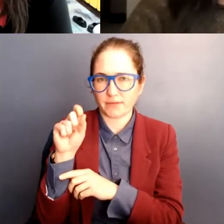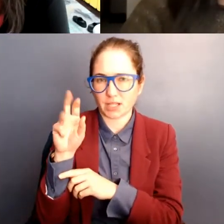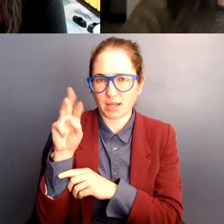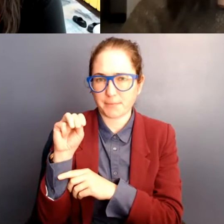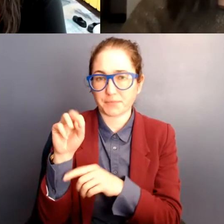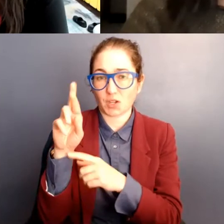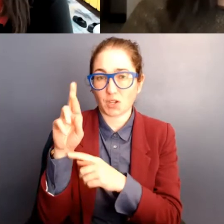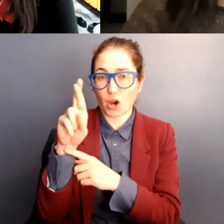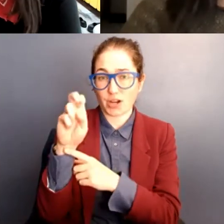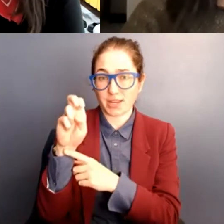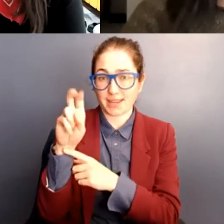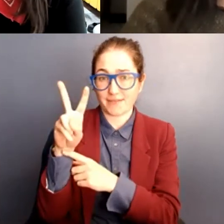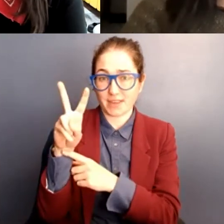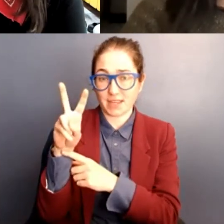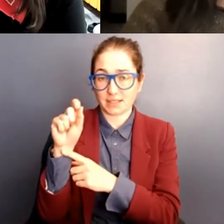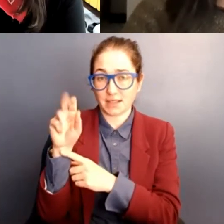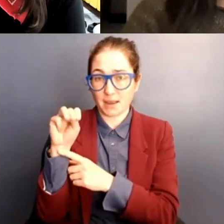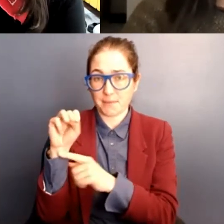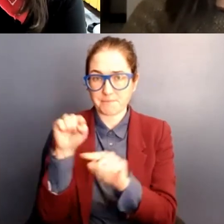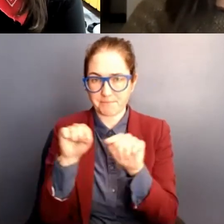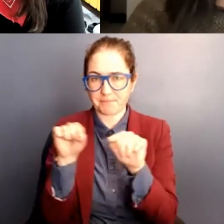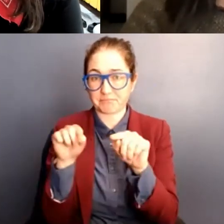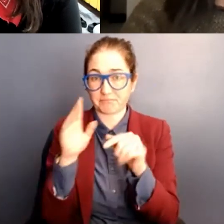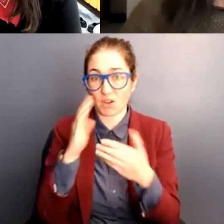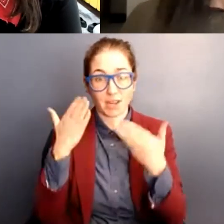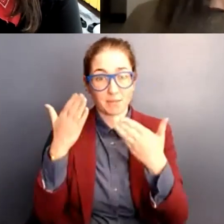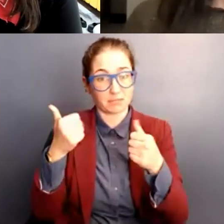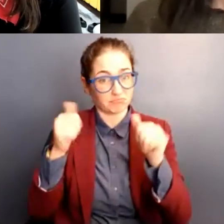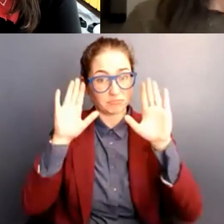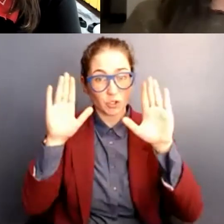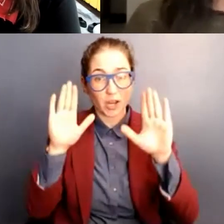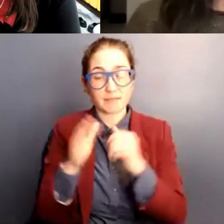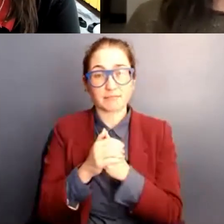turn around. You could send them a video, they'll caption the whole